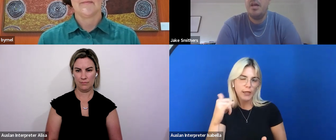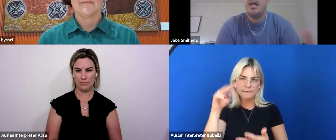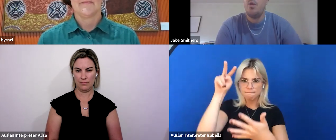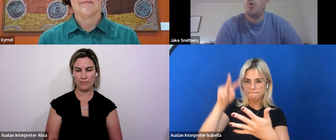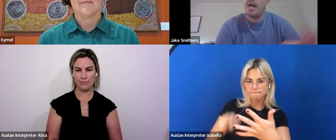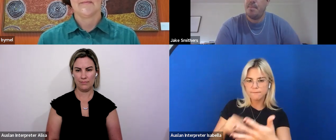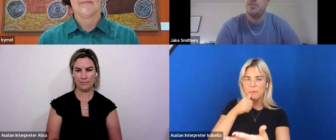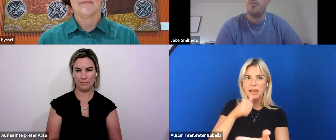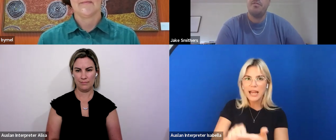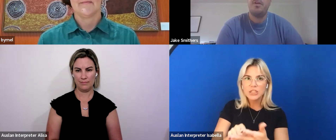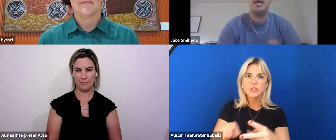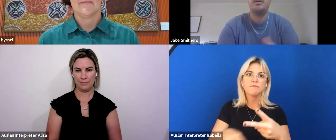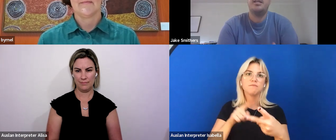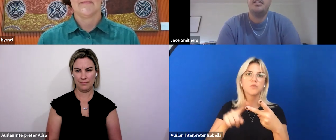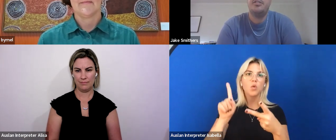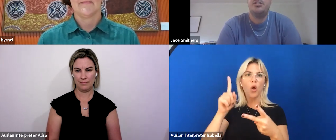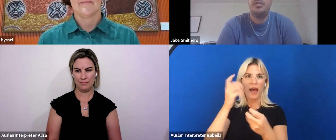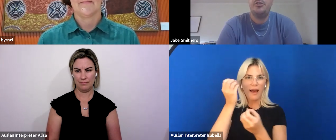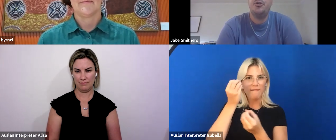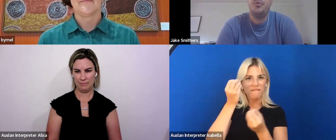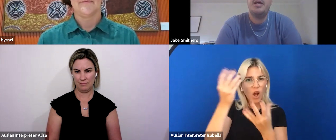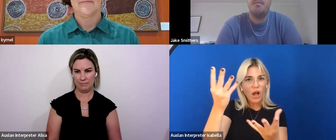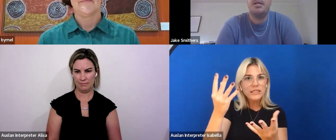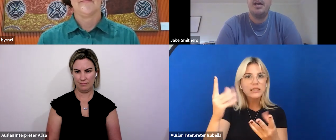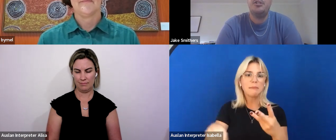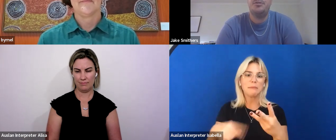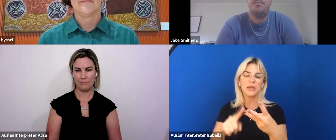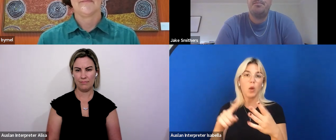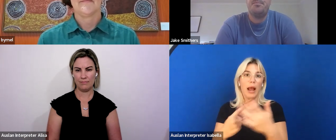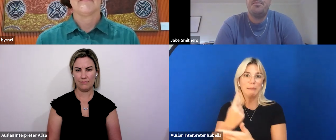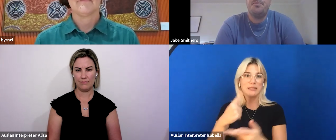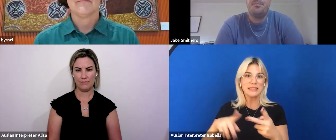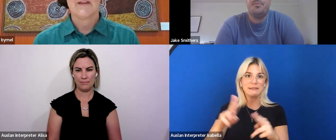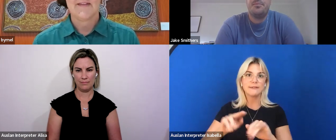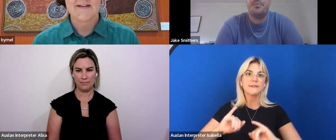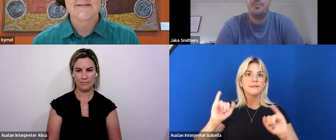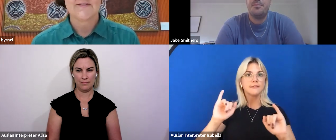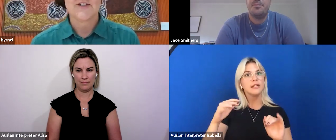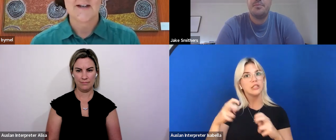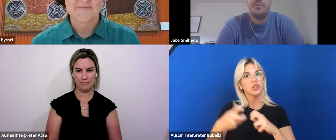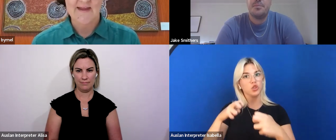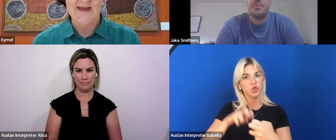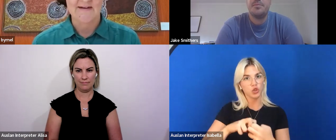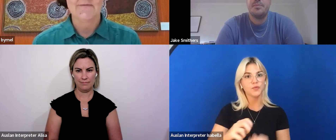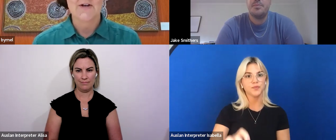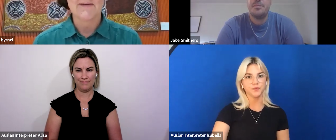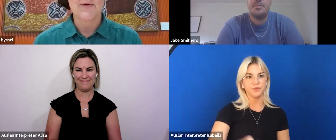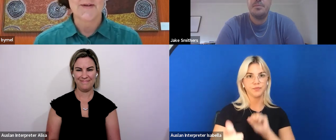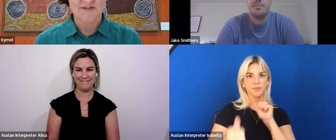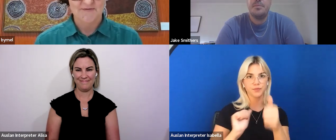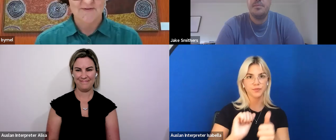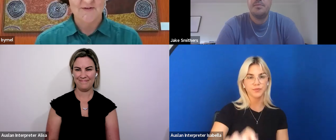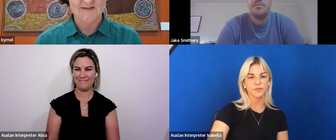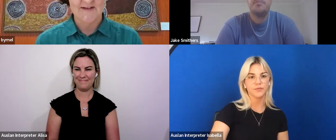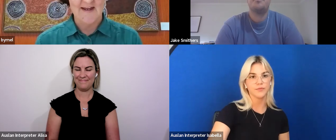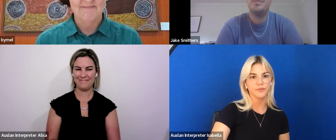and what happens if we flag a contentious issue within an application. Thanks, Jake. And I've got one more question for you today.